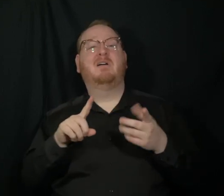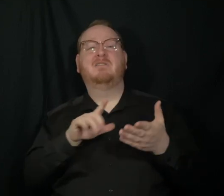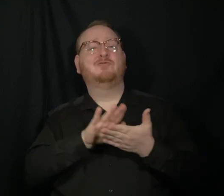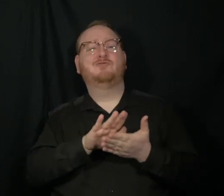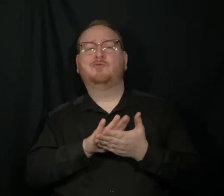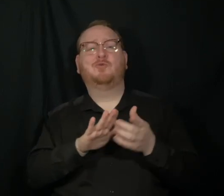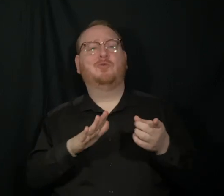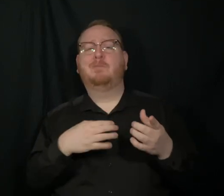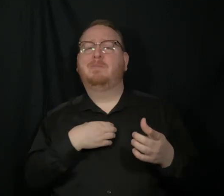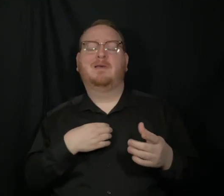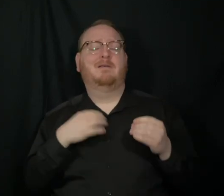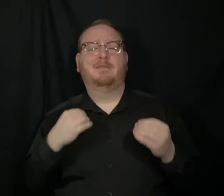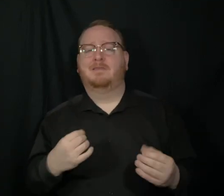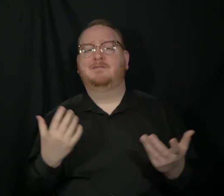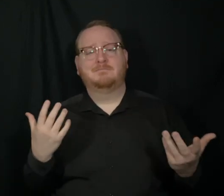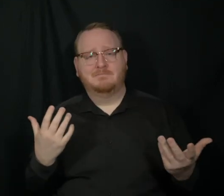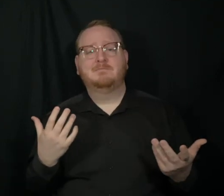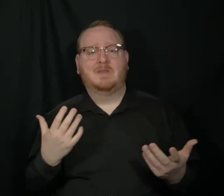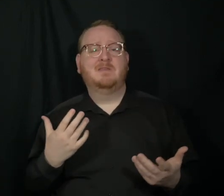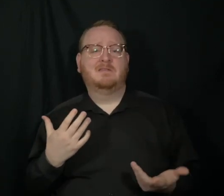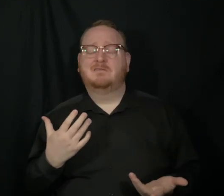placement. So my home school district was okay with that. So,